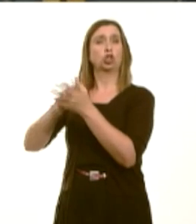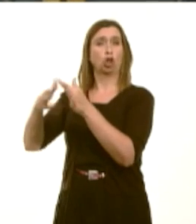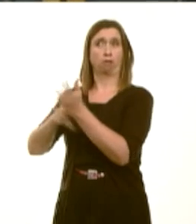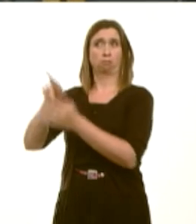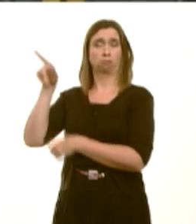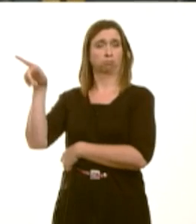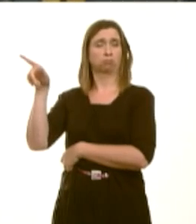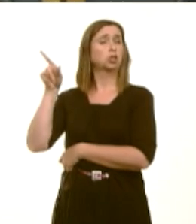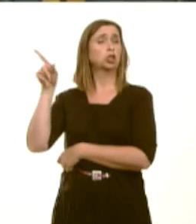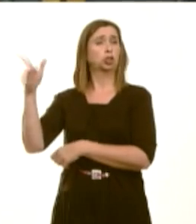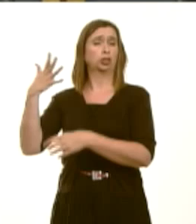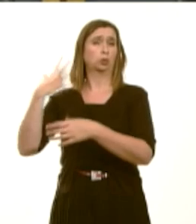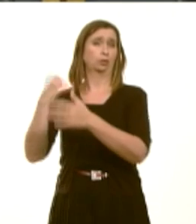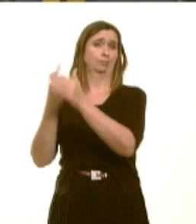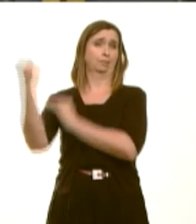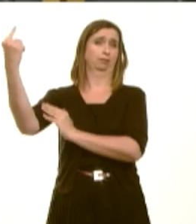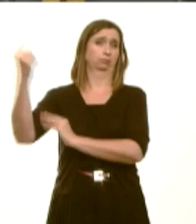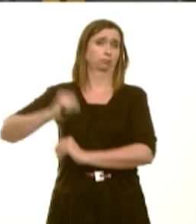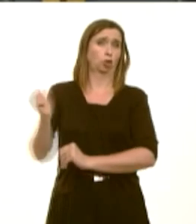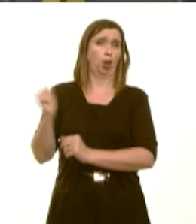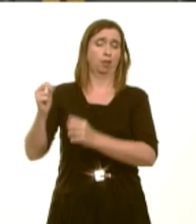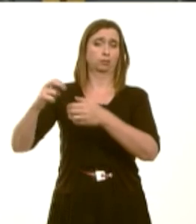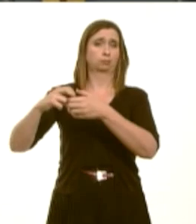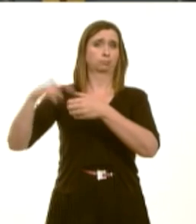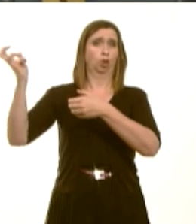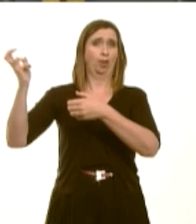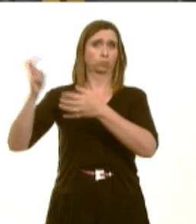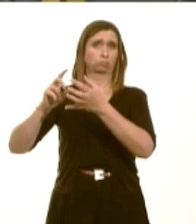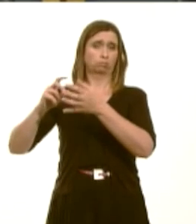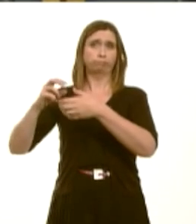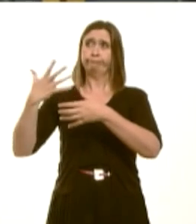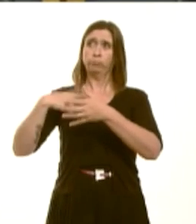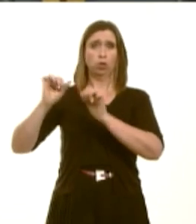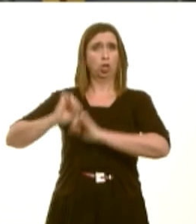the unification of the UK, I wondered what discussions you may have had with her, or,